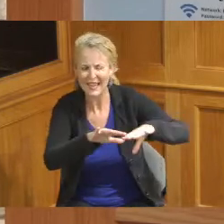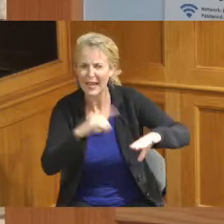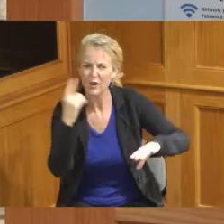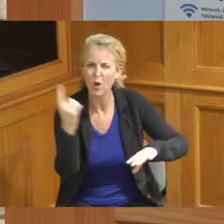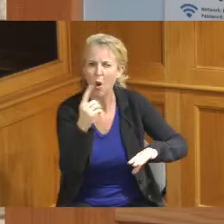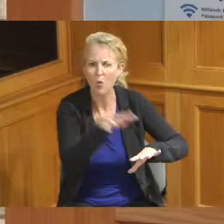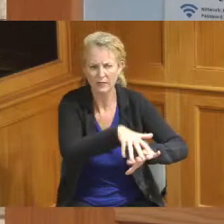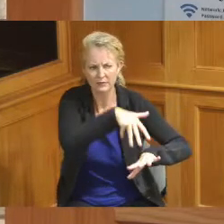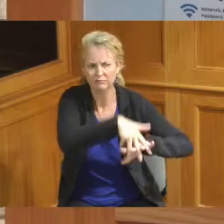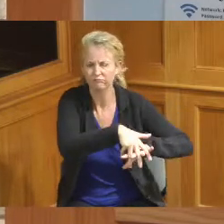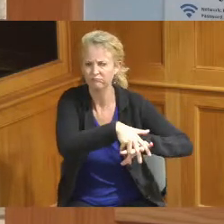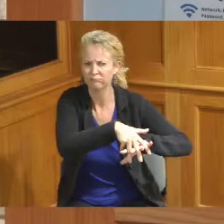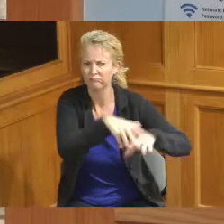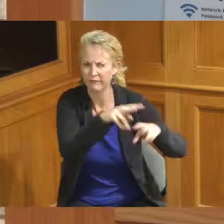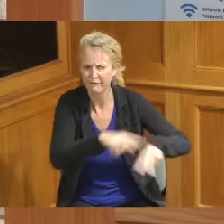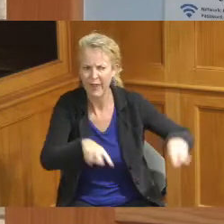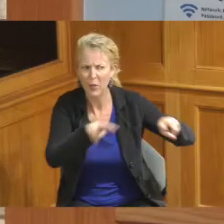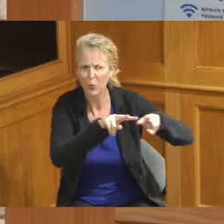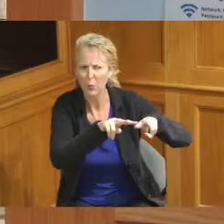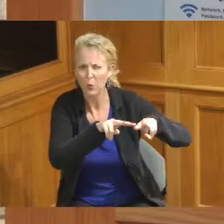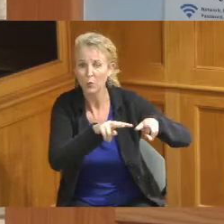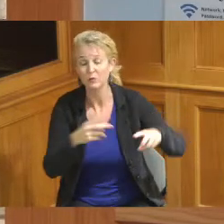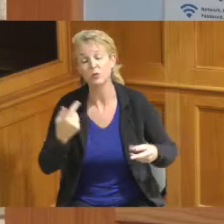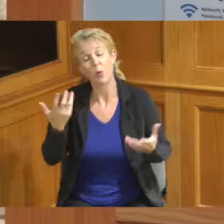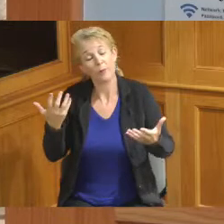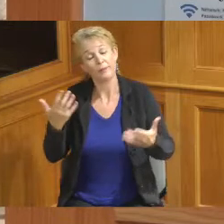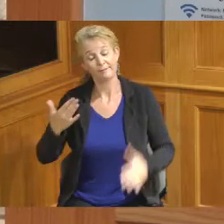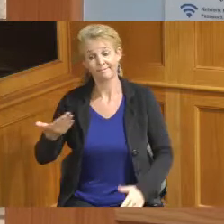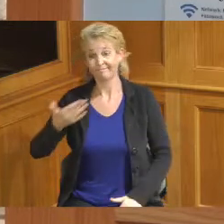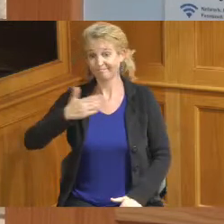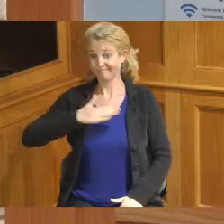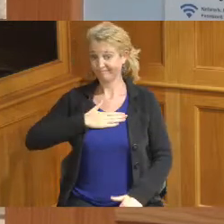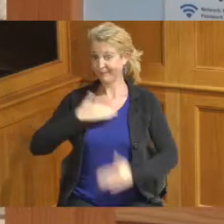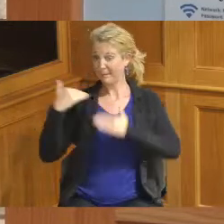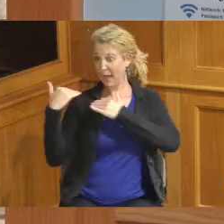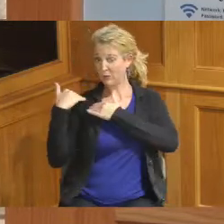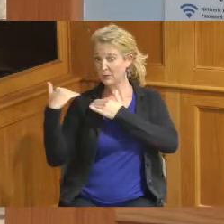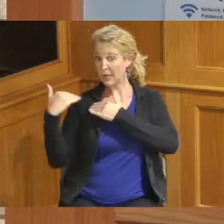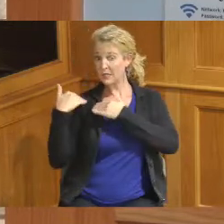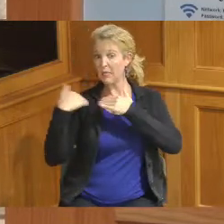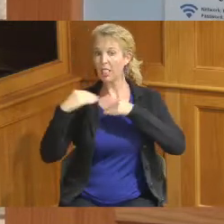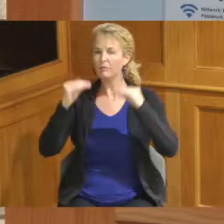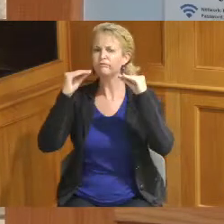value so I want to give you the history and the facts why we need to bring that great celebration